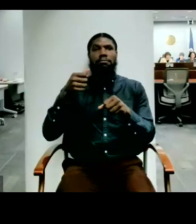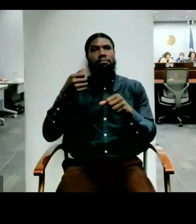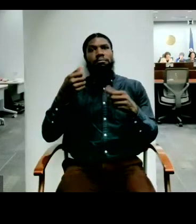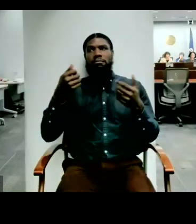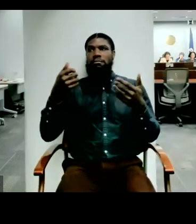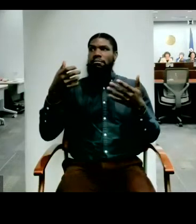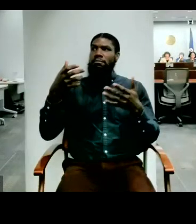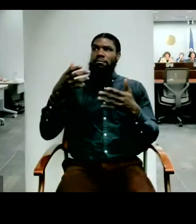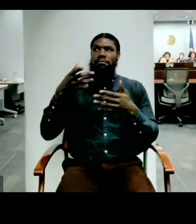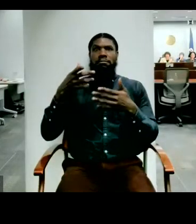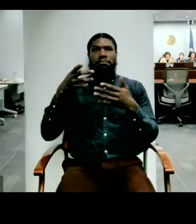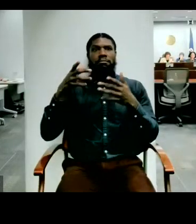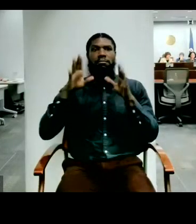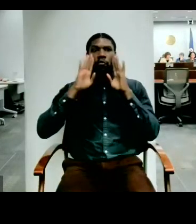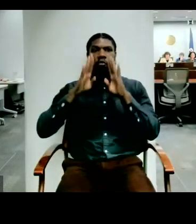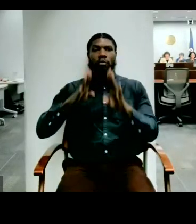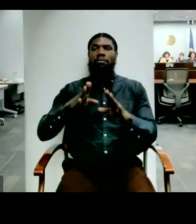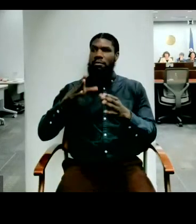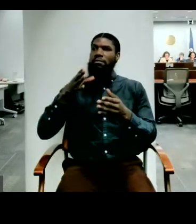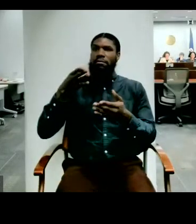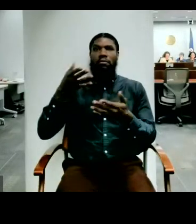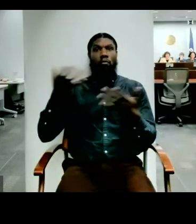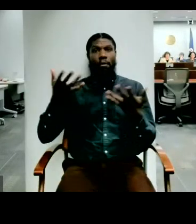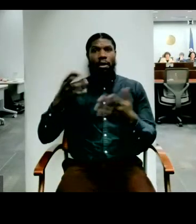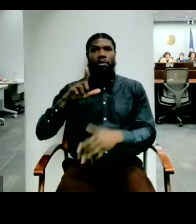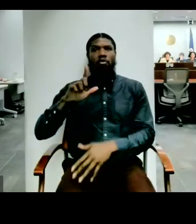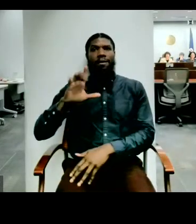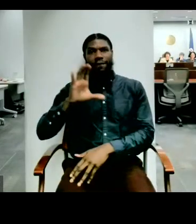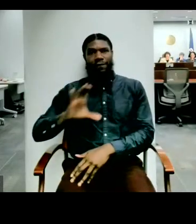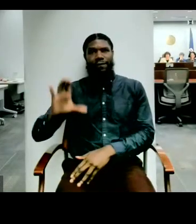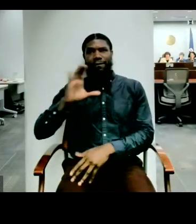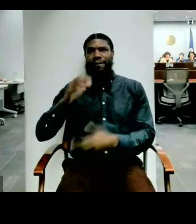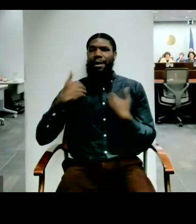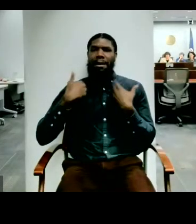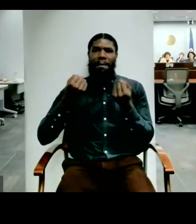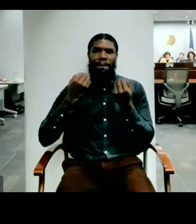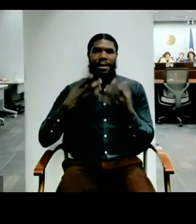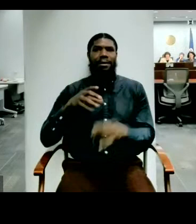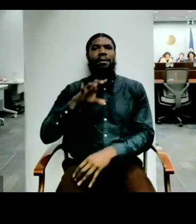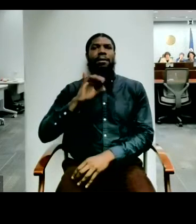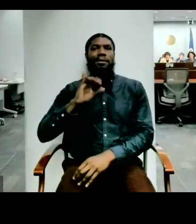workplace is filled with gig-workers and independent contractors in ways